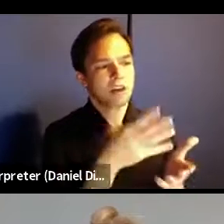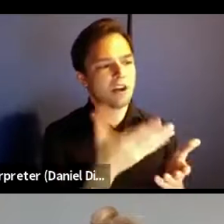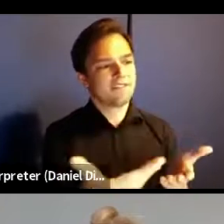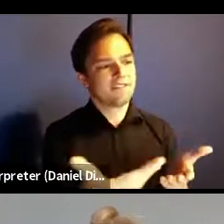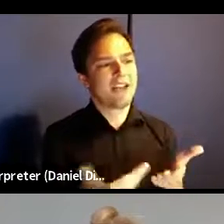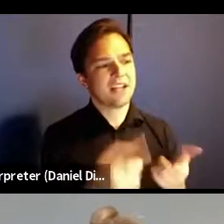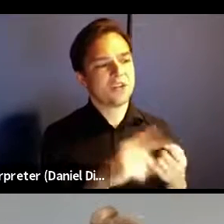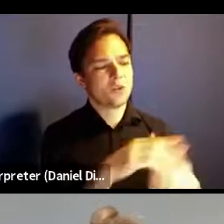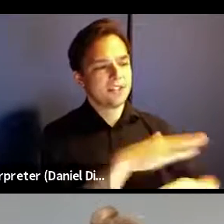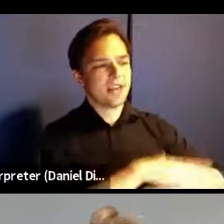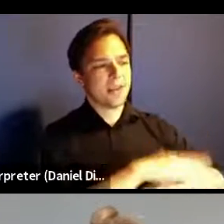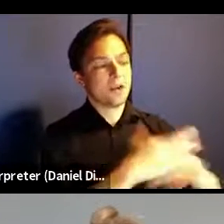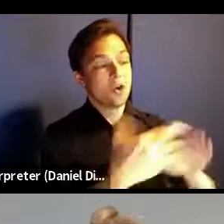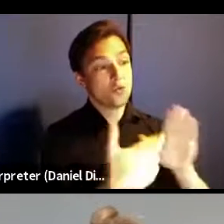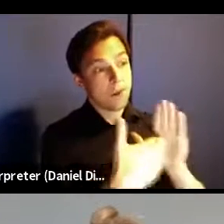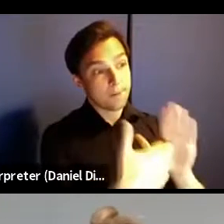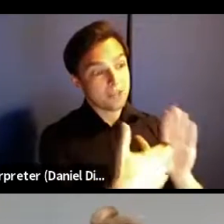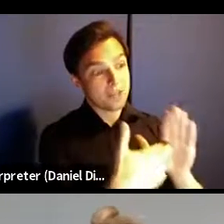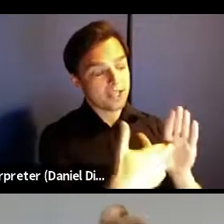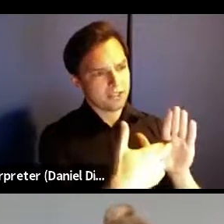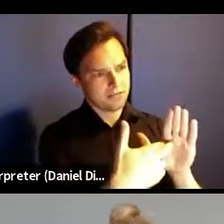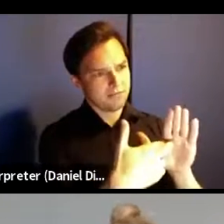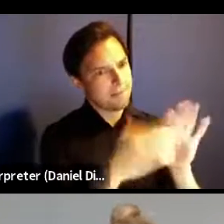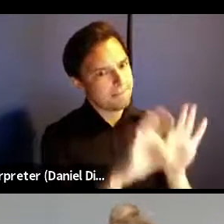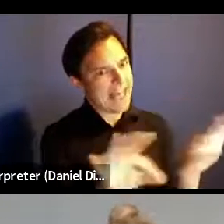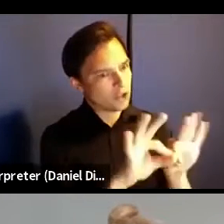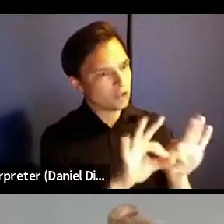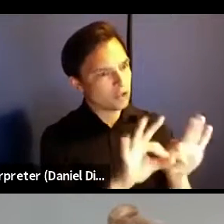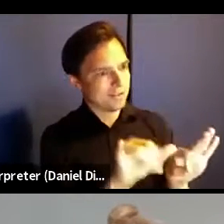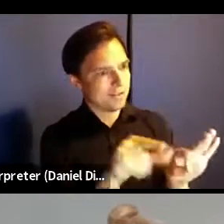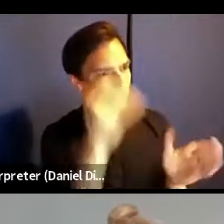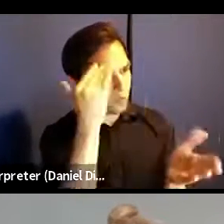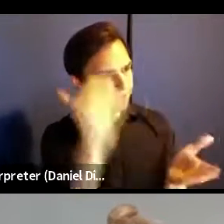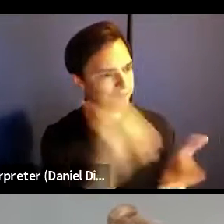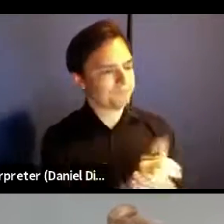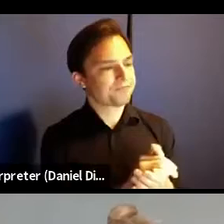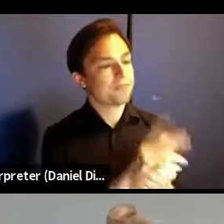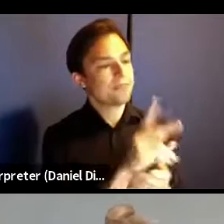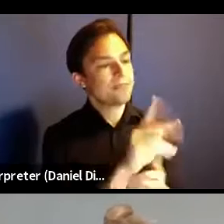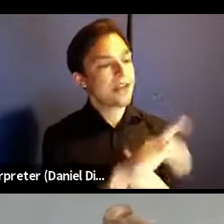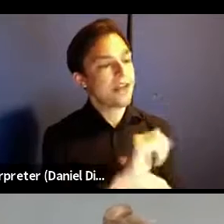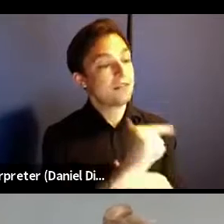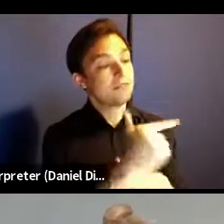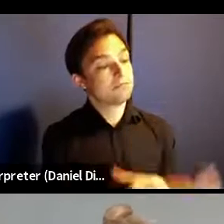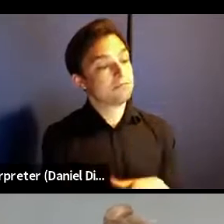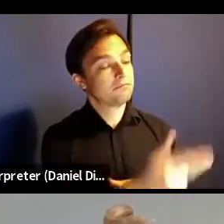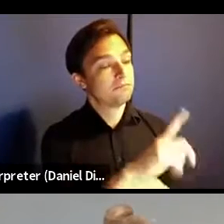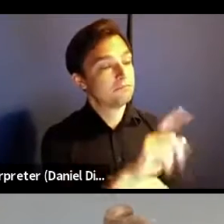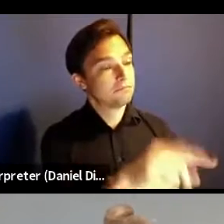and representation really matters as we know. So Kyle, let's turn to you, and Caroline, at any time,